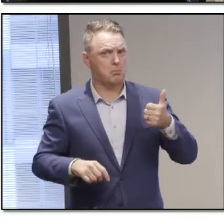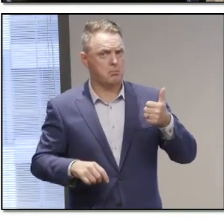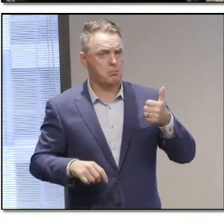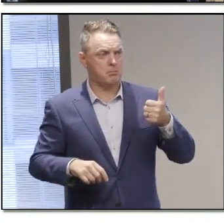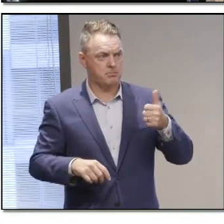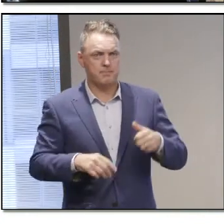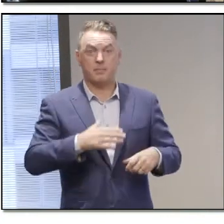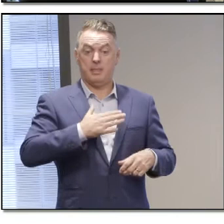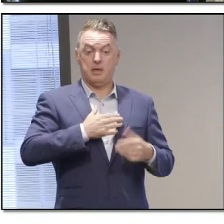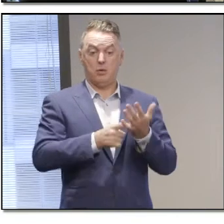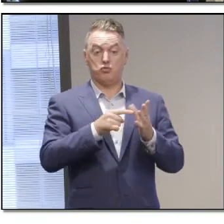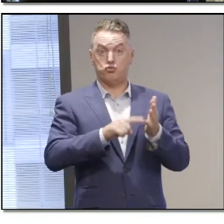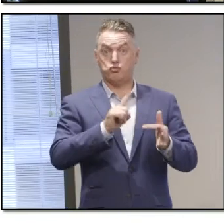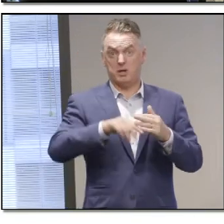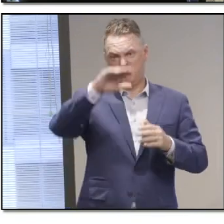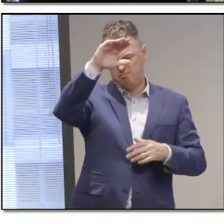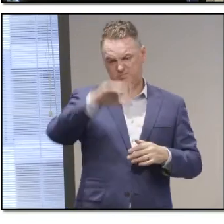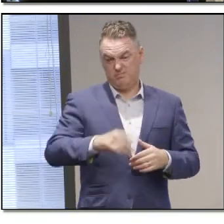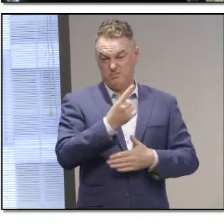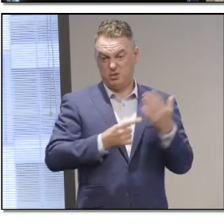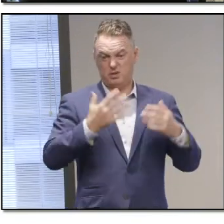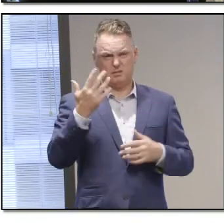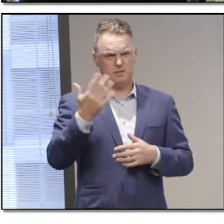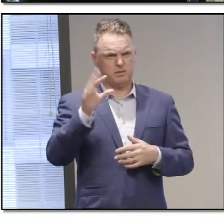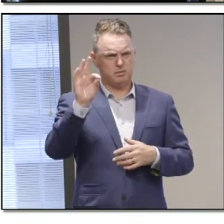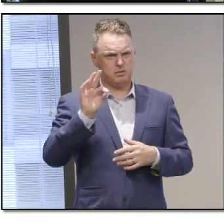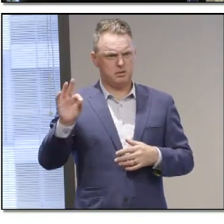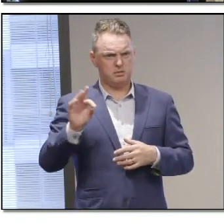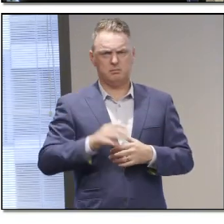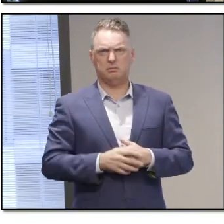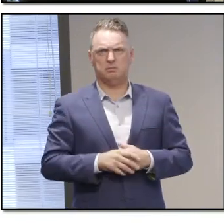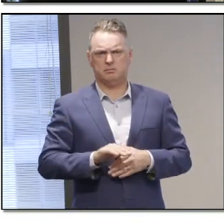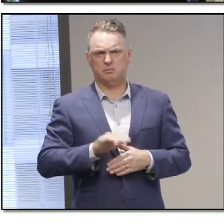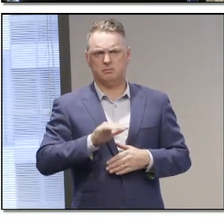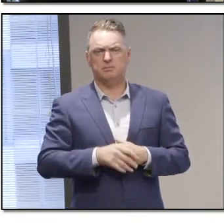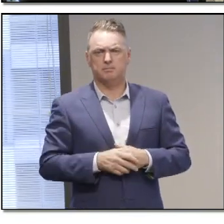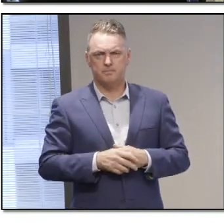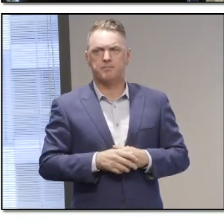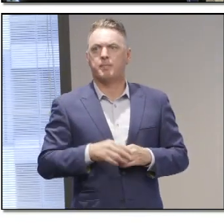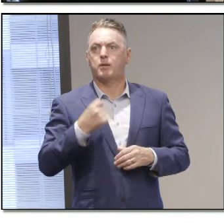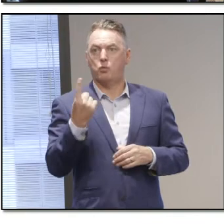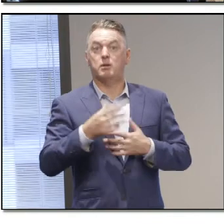rates are down to about 15 percent. The area where we have the biggest problem is probably still